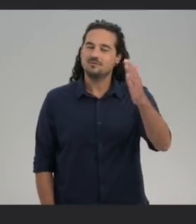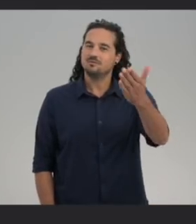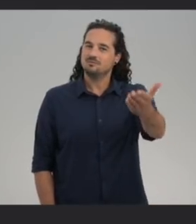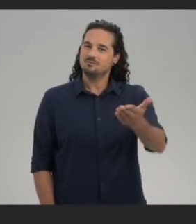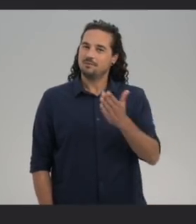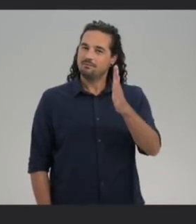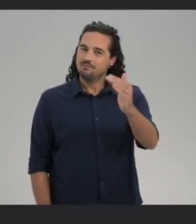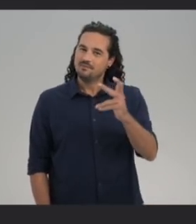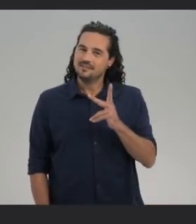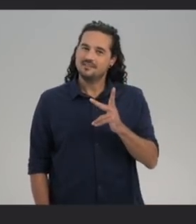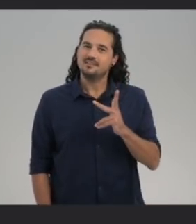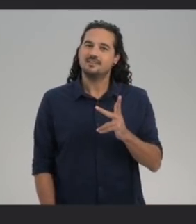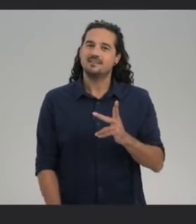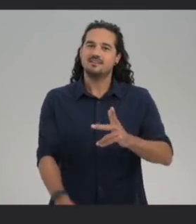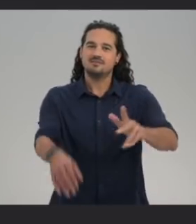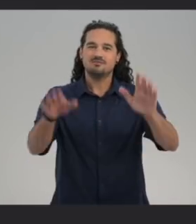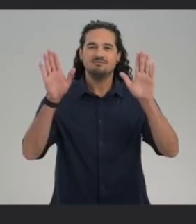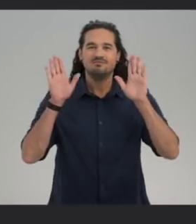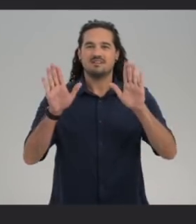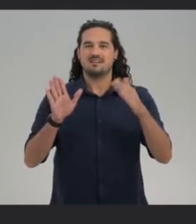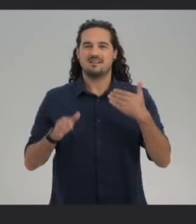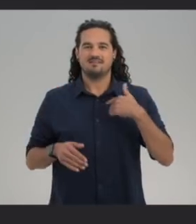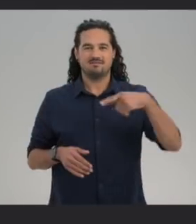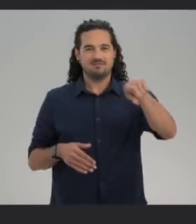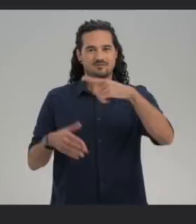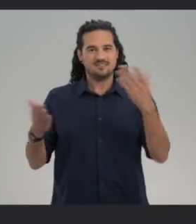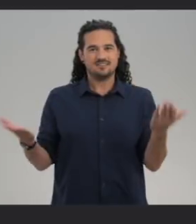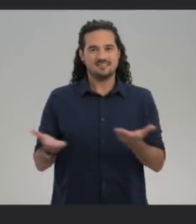Hello and welcome back. It's great to have you join us.